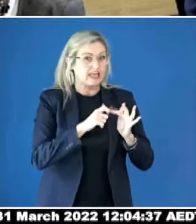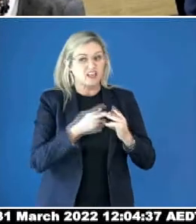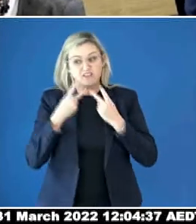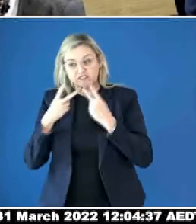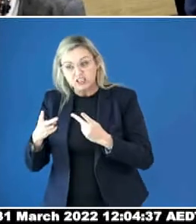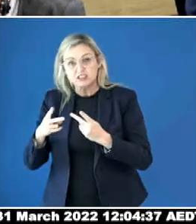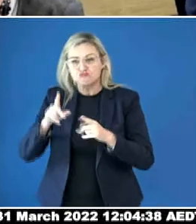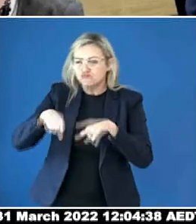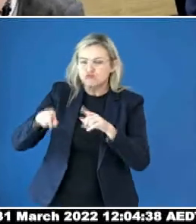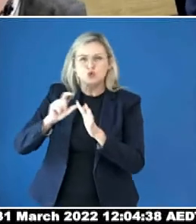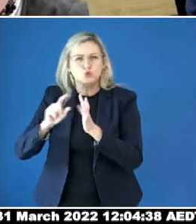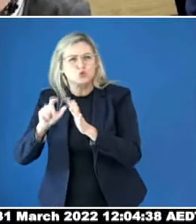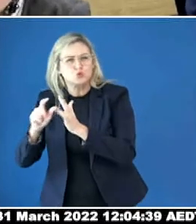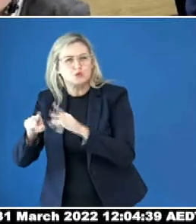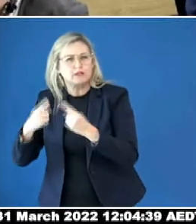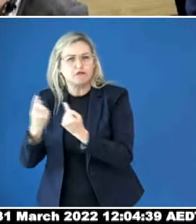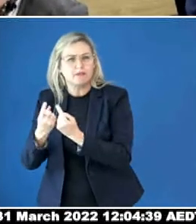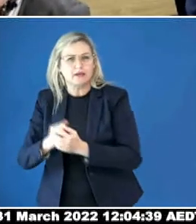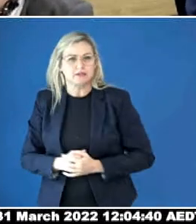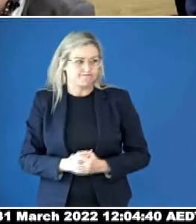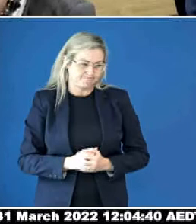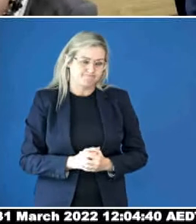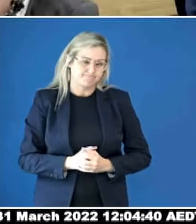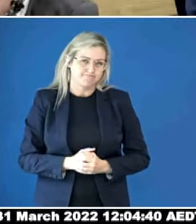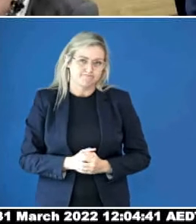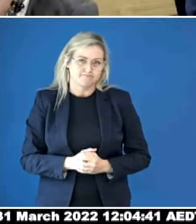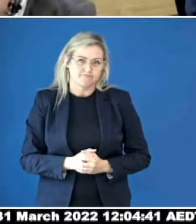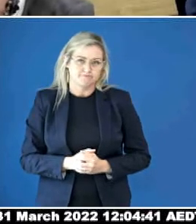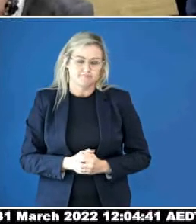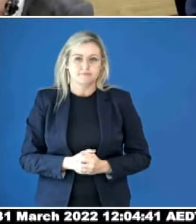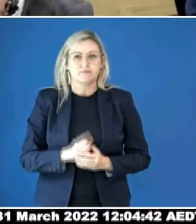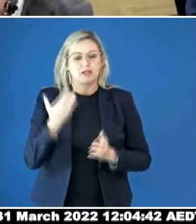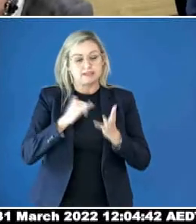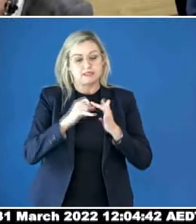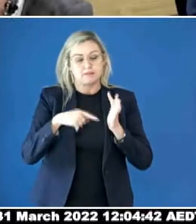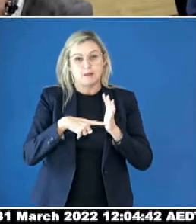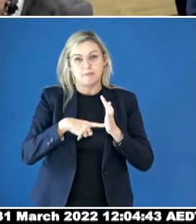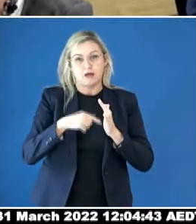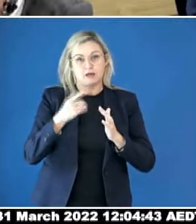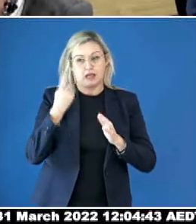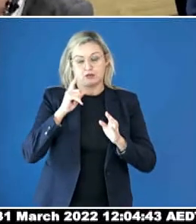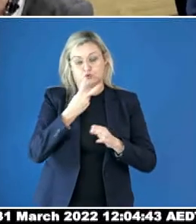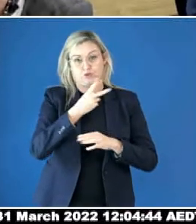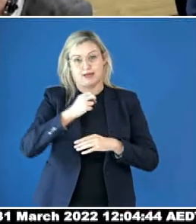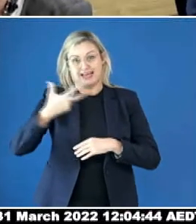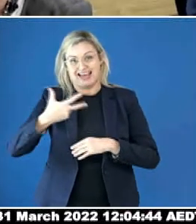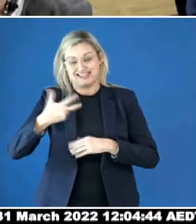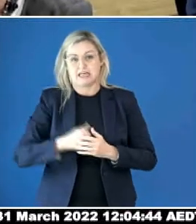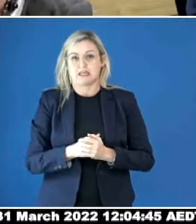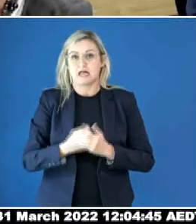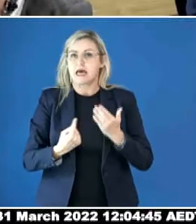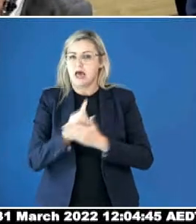Correct. MS FRASER: Ms Cumming, on 17 September 2018, Niky and her father met